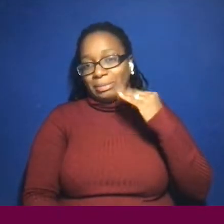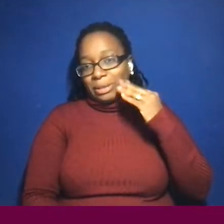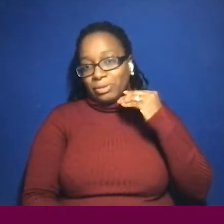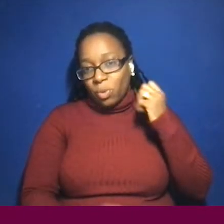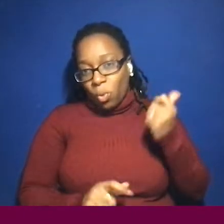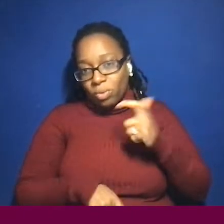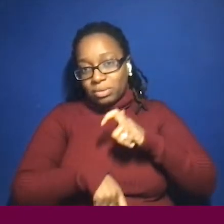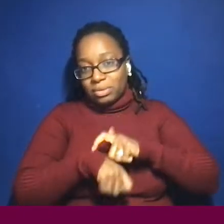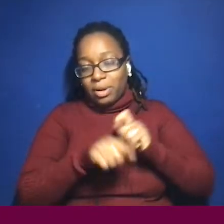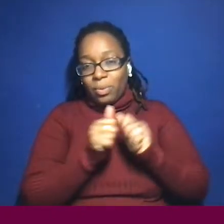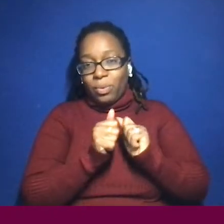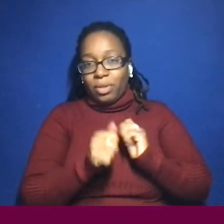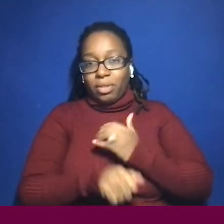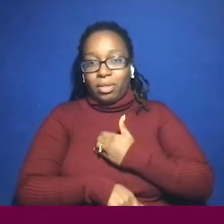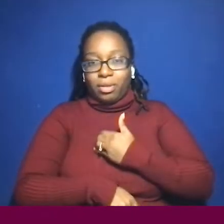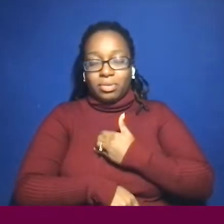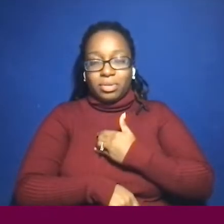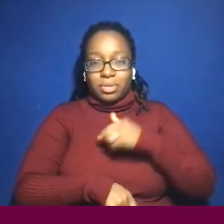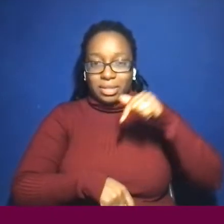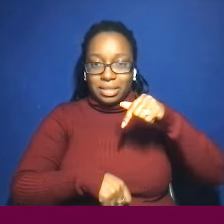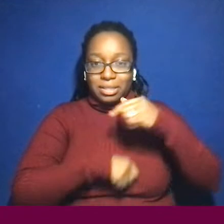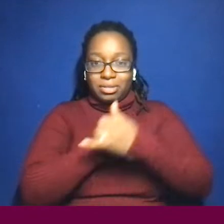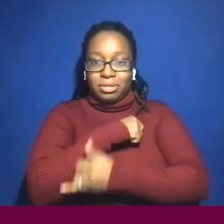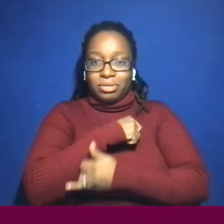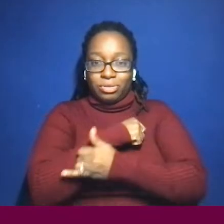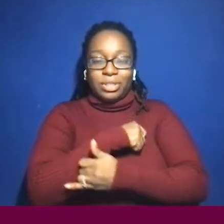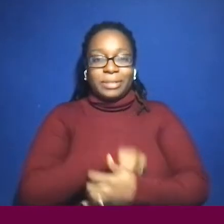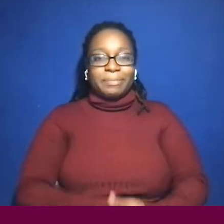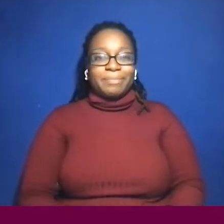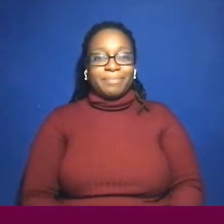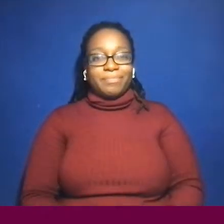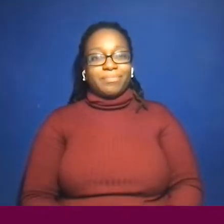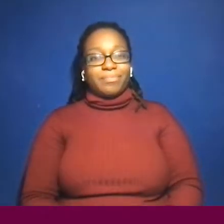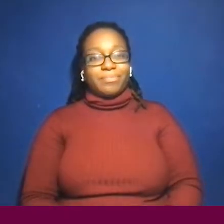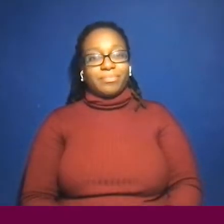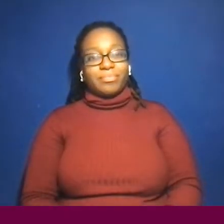Marcie Roth: And it's